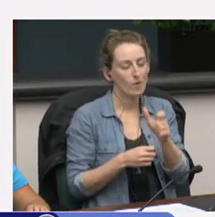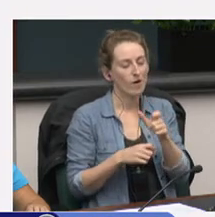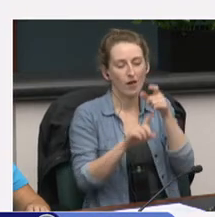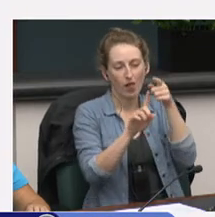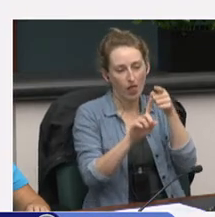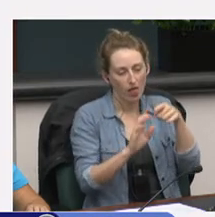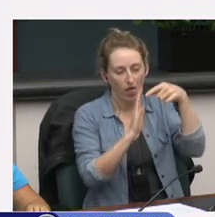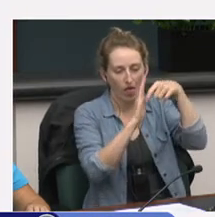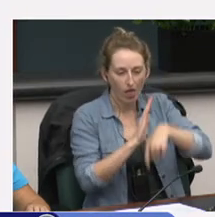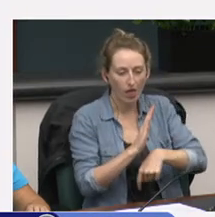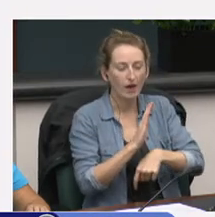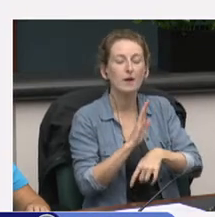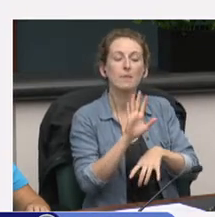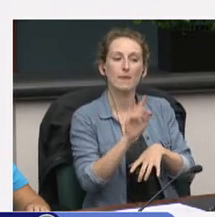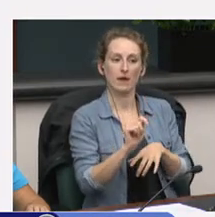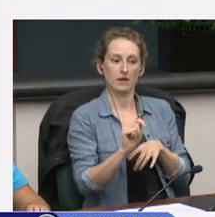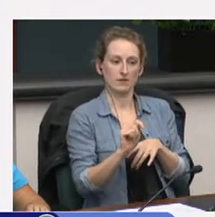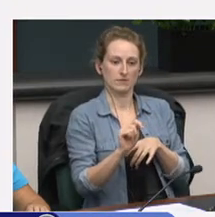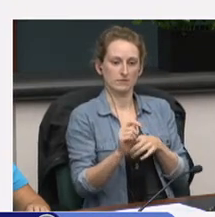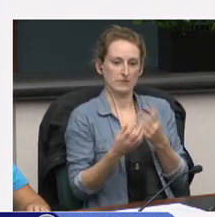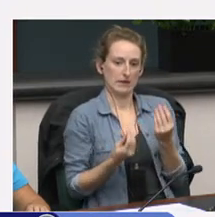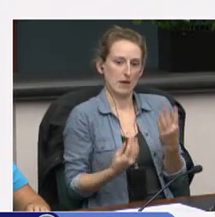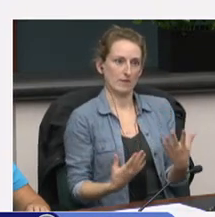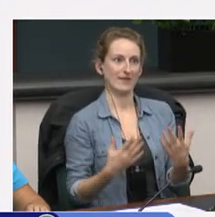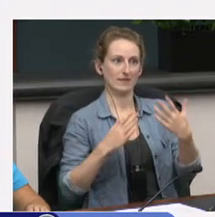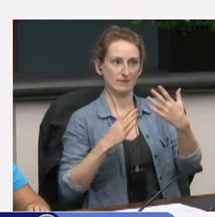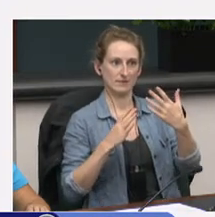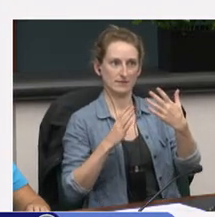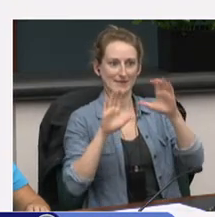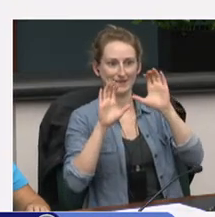categories within chapter 4 the ones with asterisks I'm going to spend a